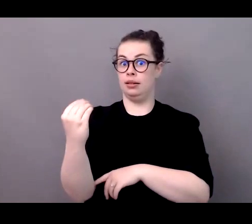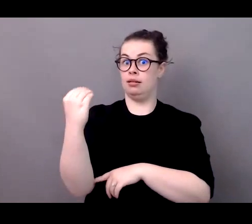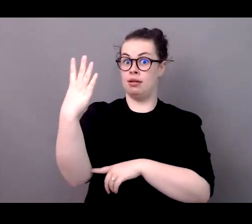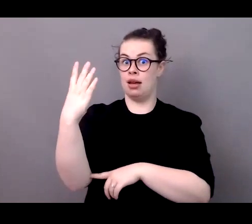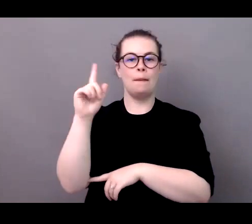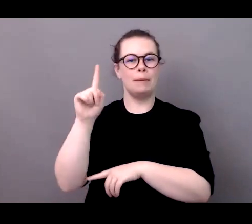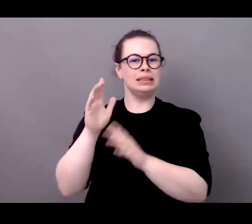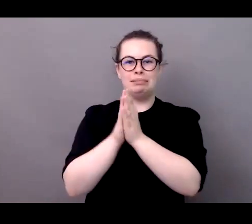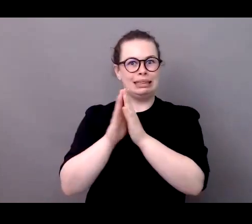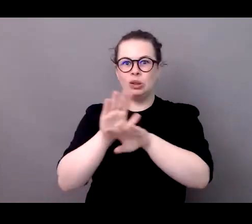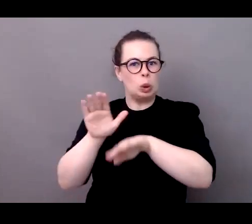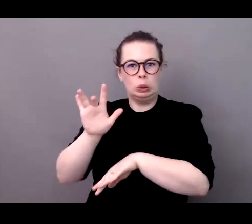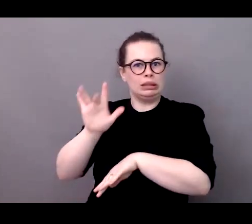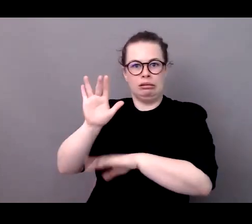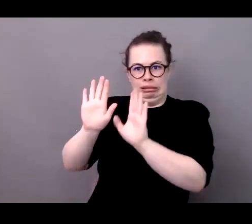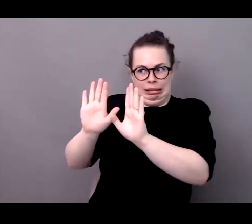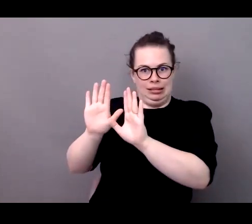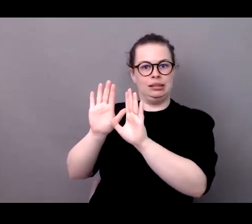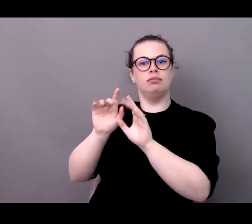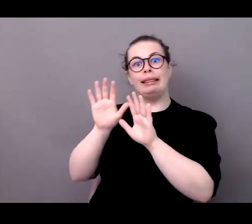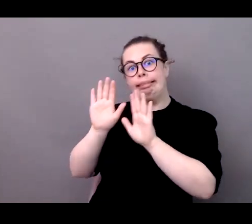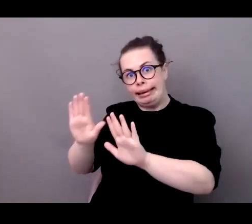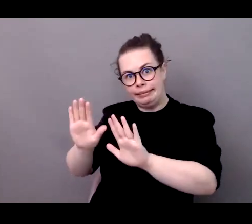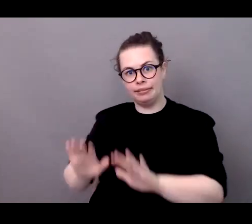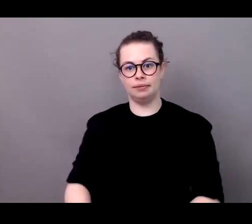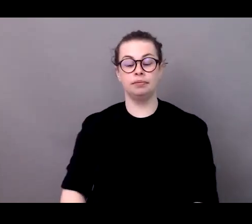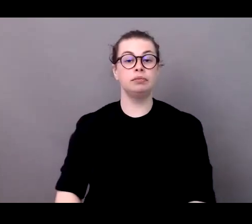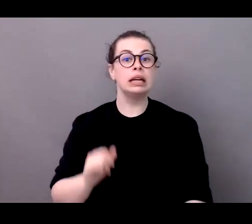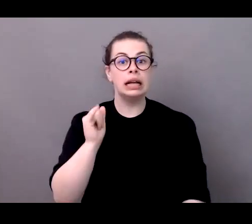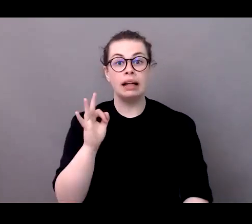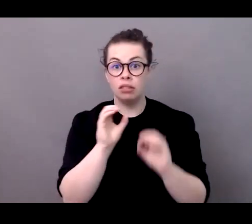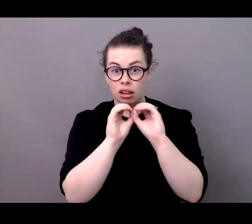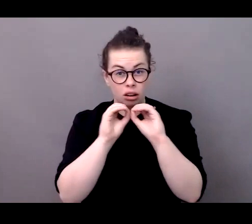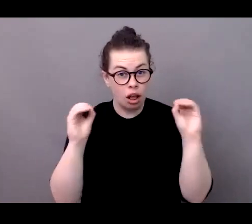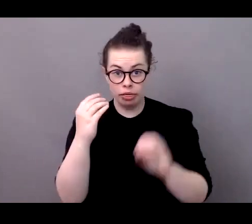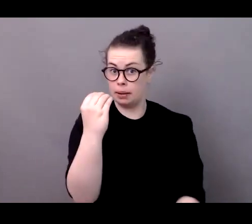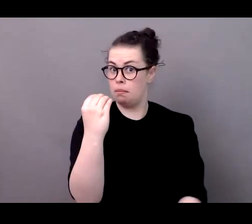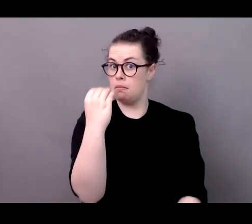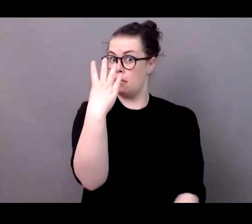breakout groups. If you've not received a message to say that you're assigned to a breakout group,